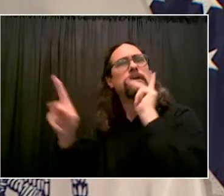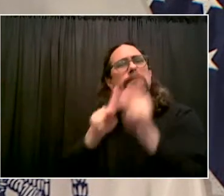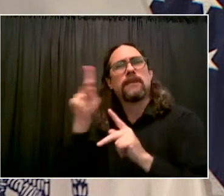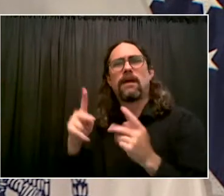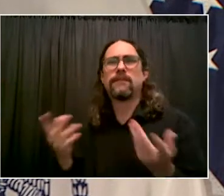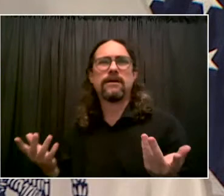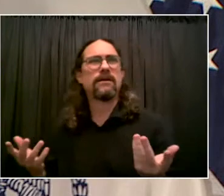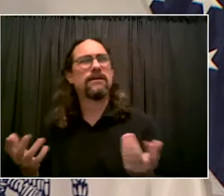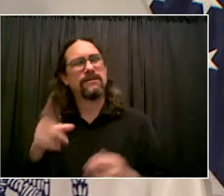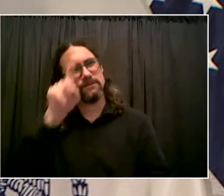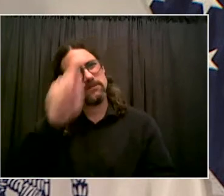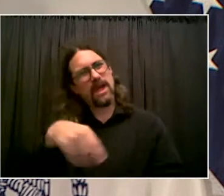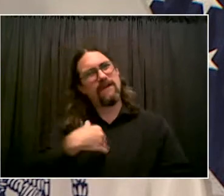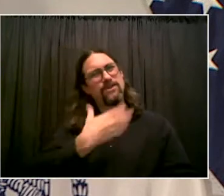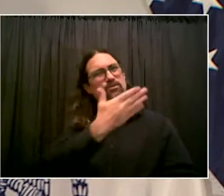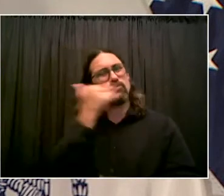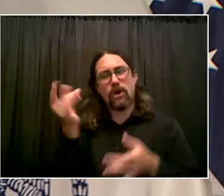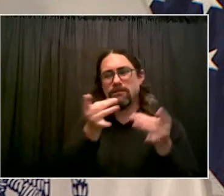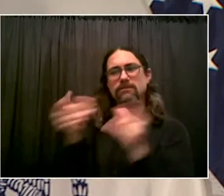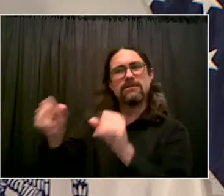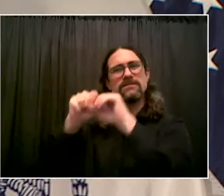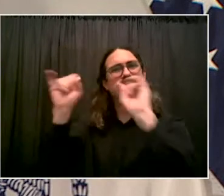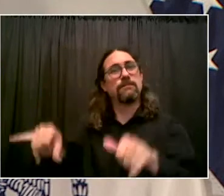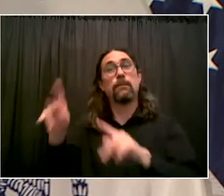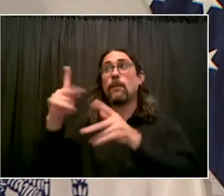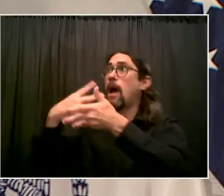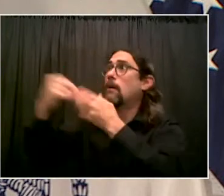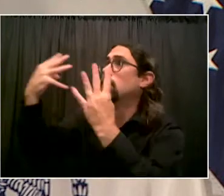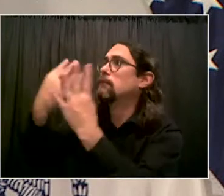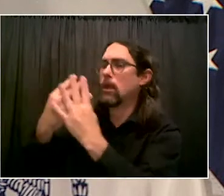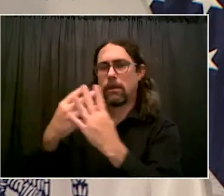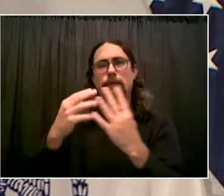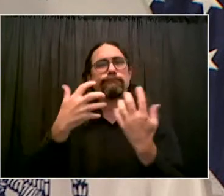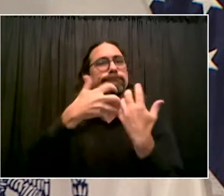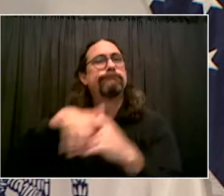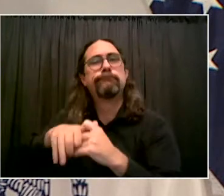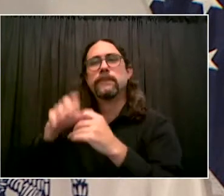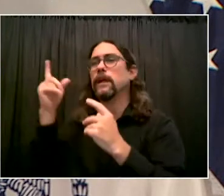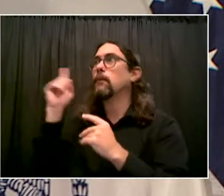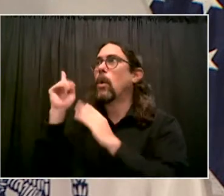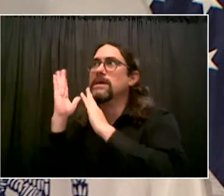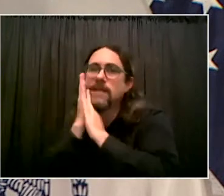IF SOMEDYBO DS OE SOMETHING WRONG AND STATE LAWN